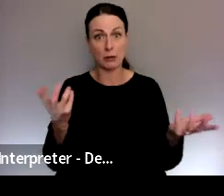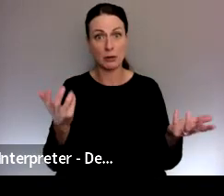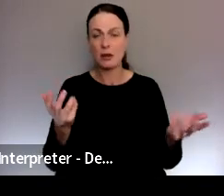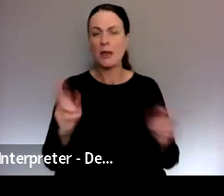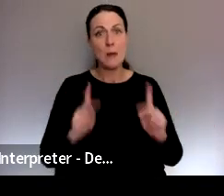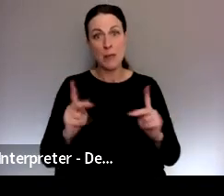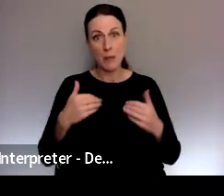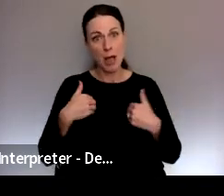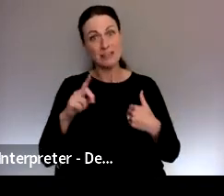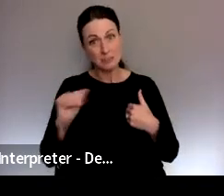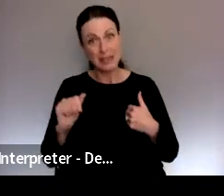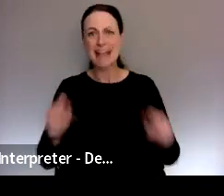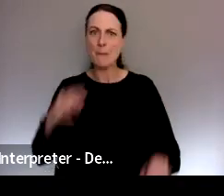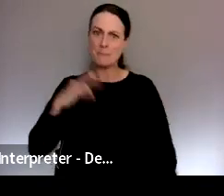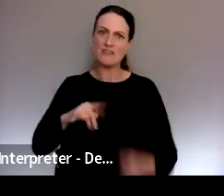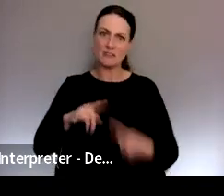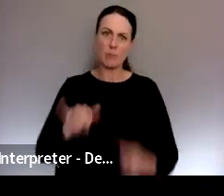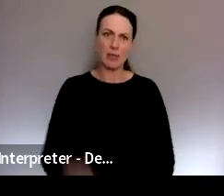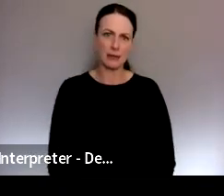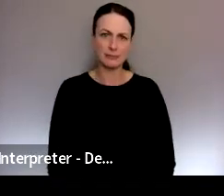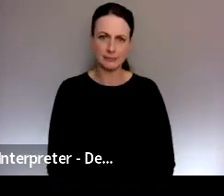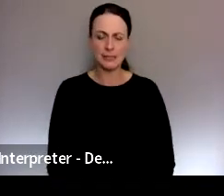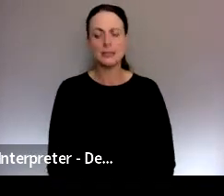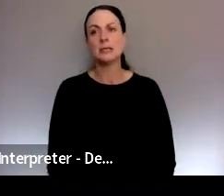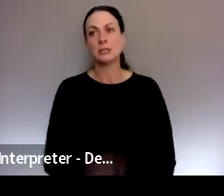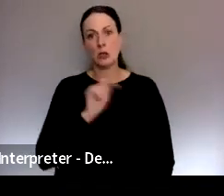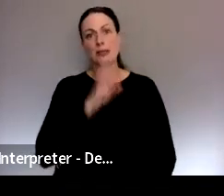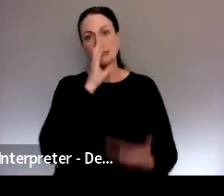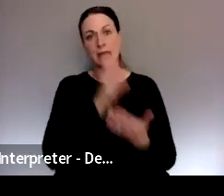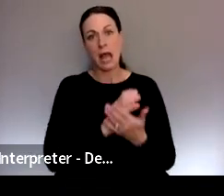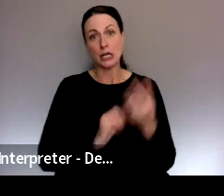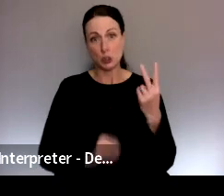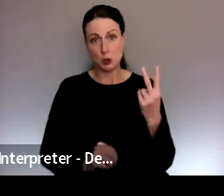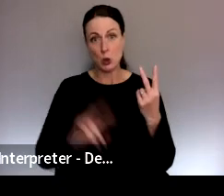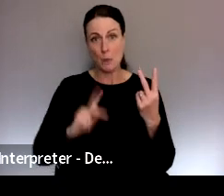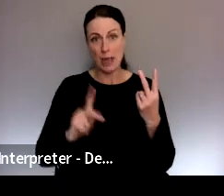but people with disabilities can really benefit from those. So, this slide shows two people working